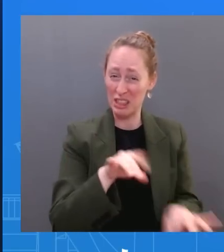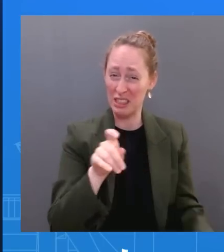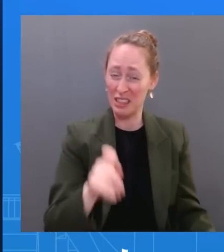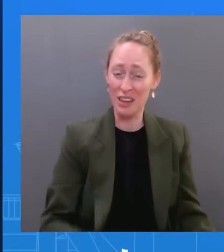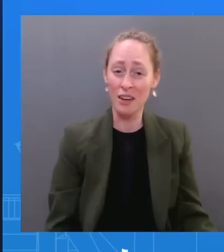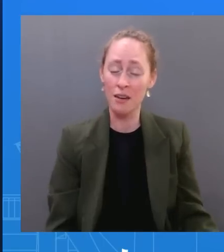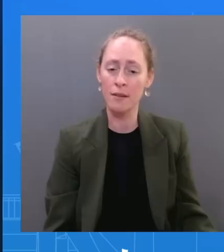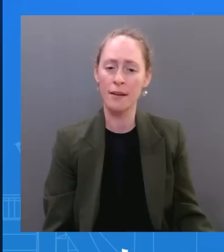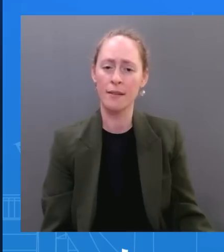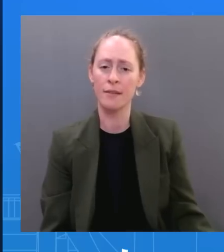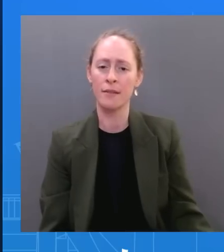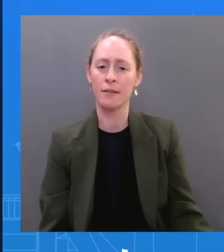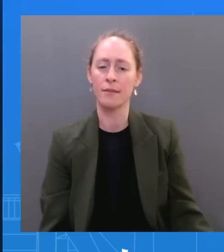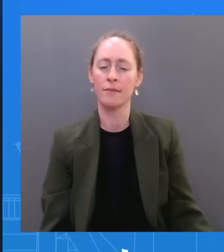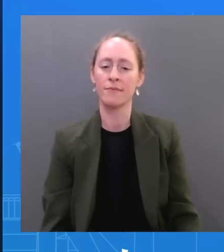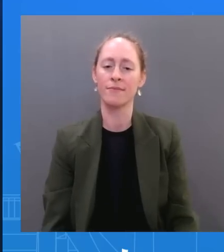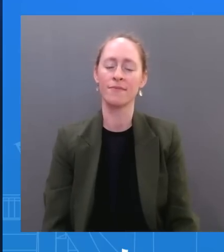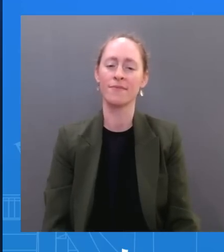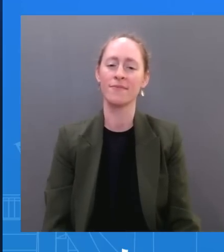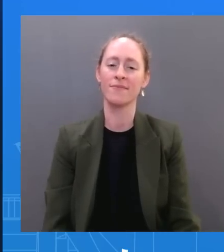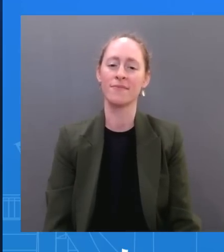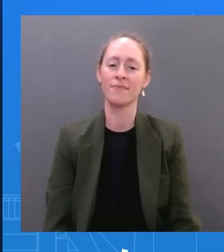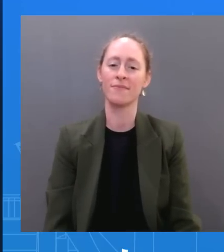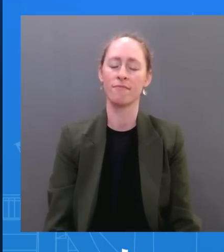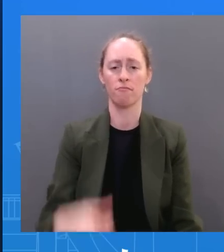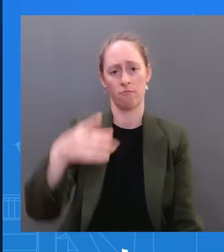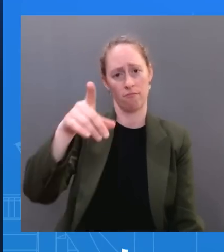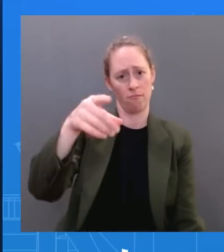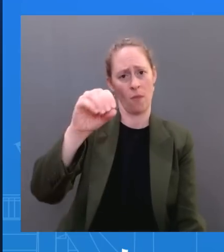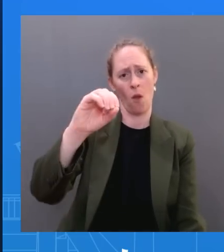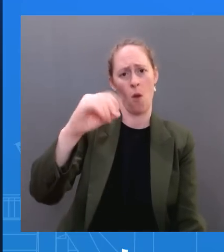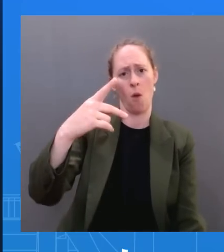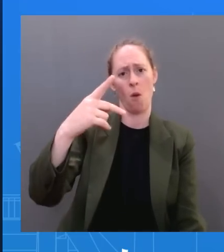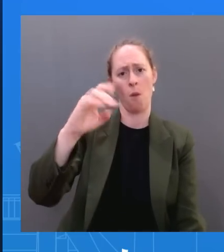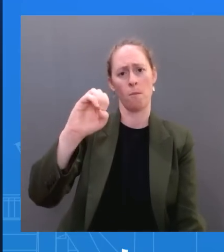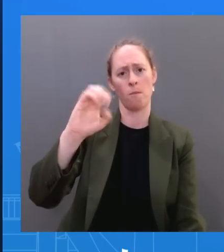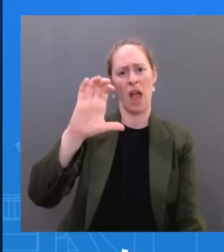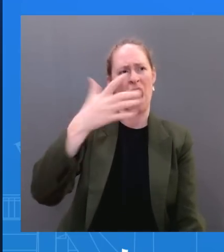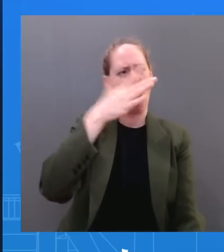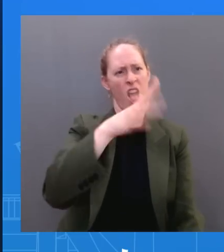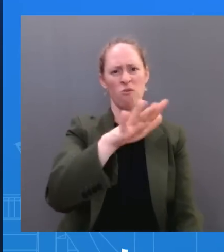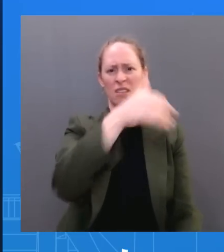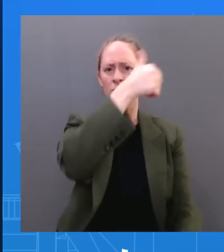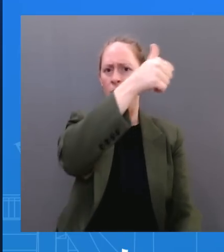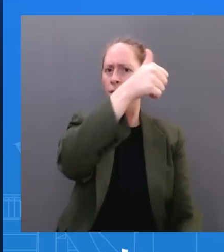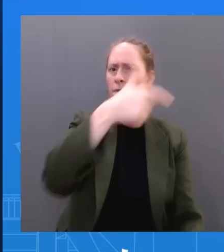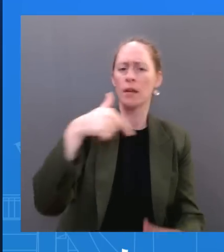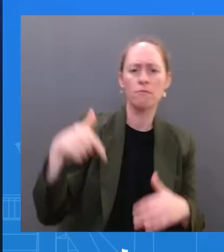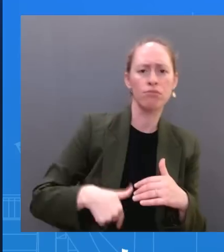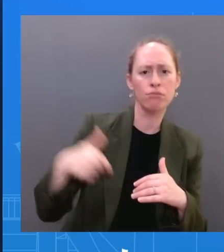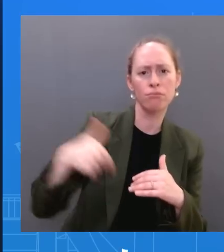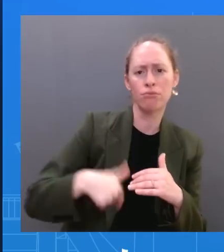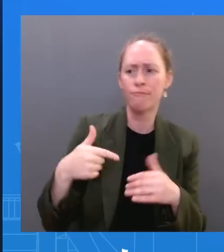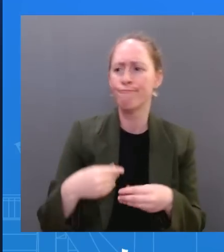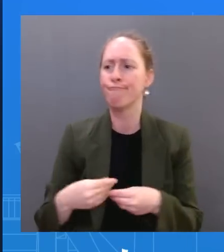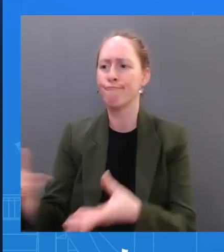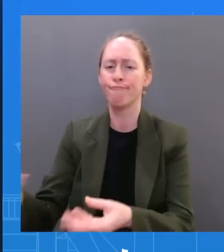in oil production in the months of July and August. That was a positive step; we welcomed it. And we will have the opportunity,